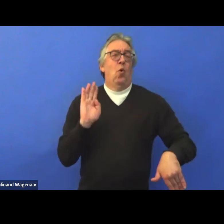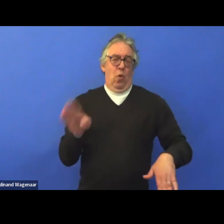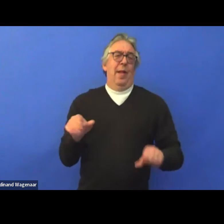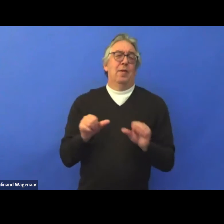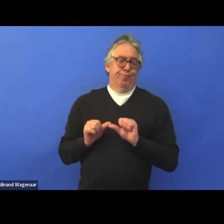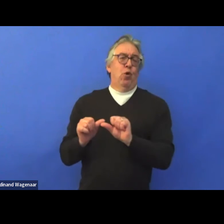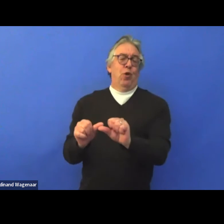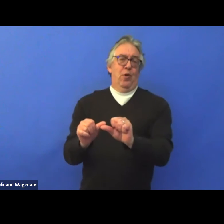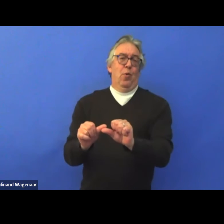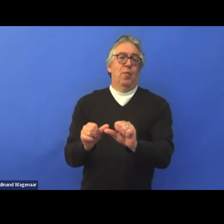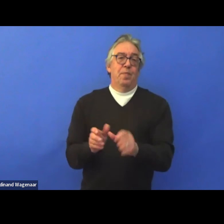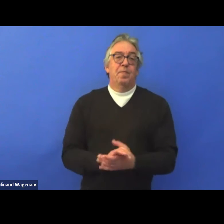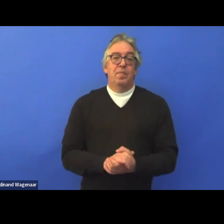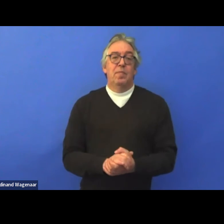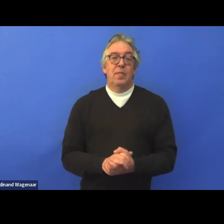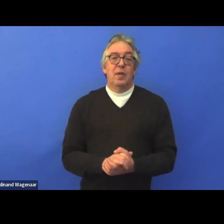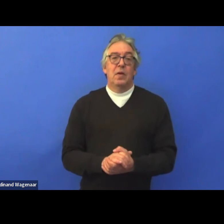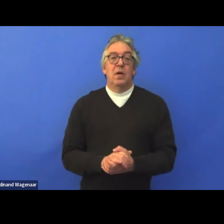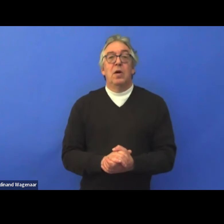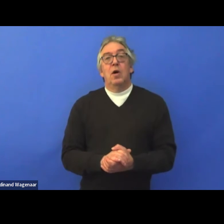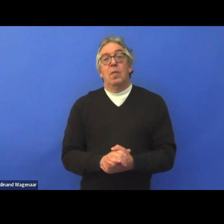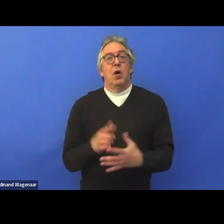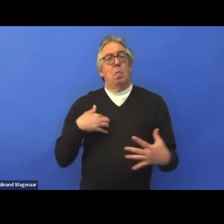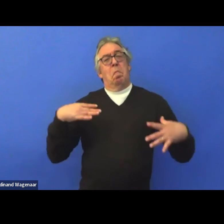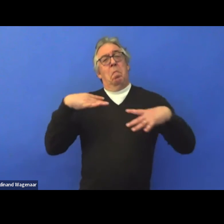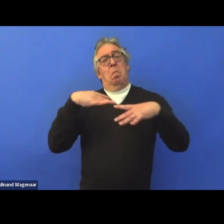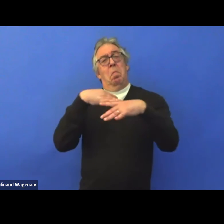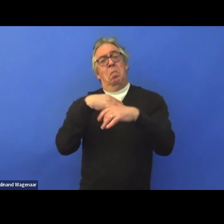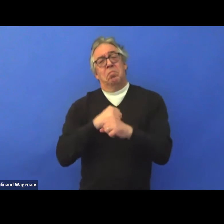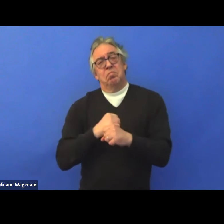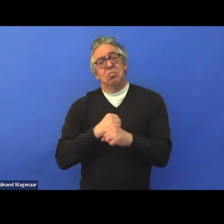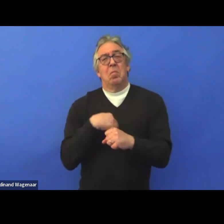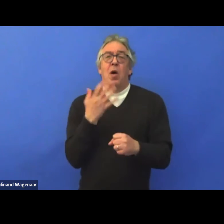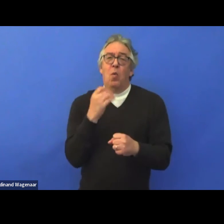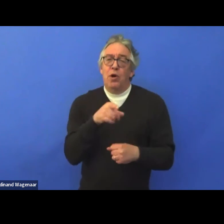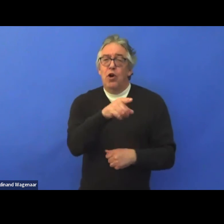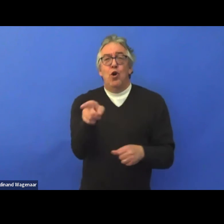The message is to encourage people to use the learning and build off of it,